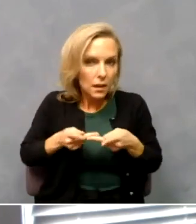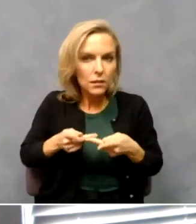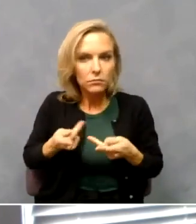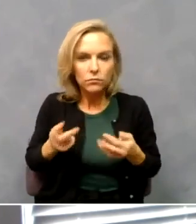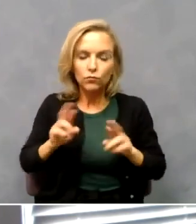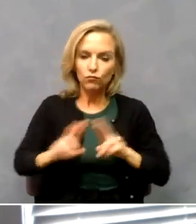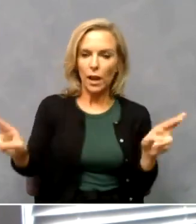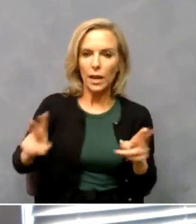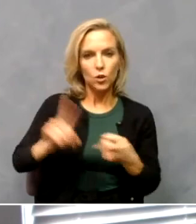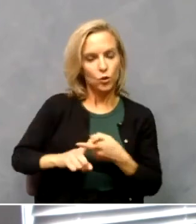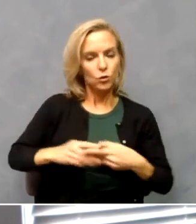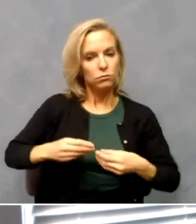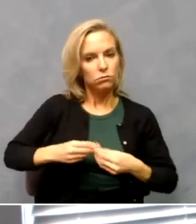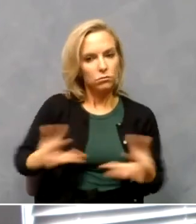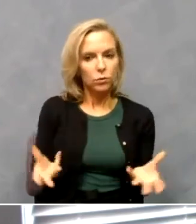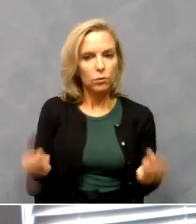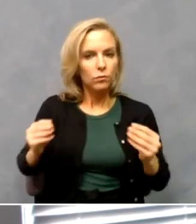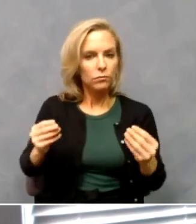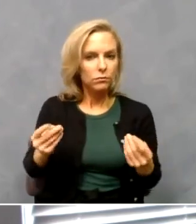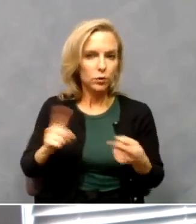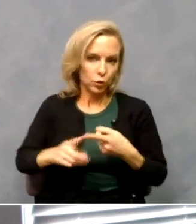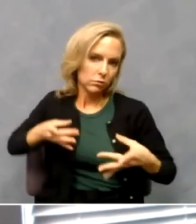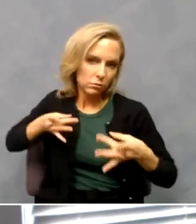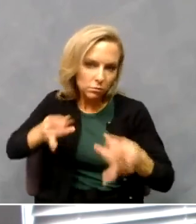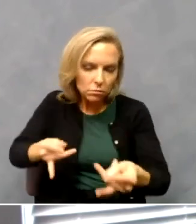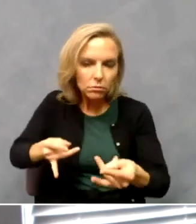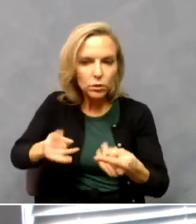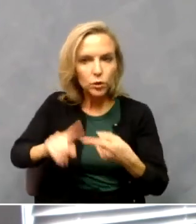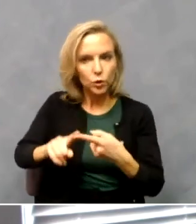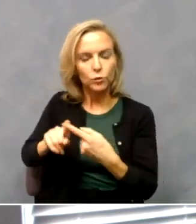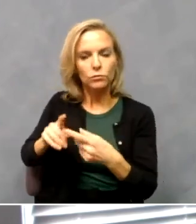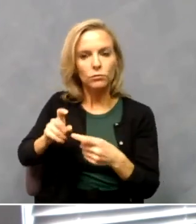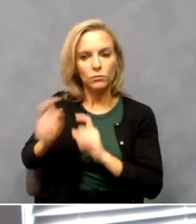more efficiently and reach more people more quickly. And so for fortunate by